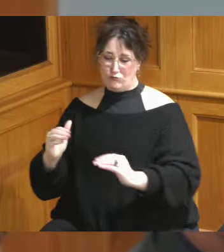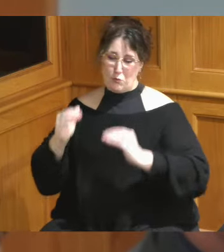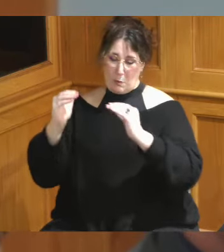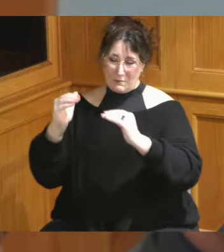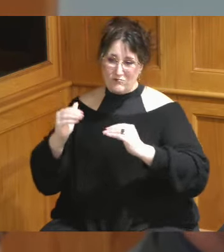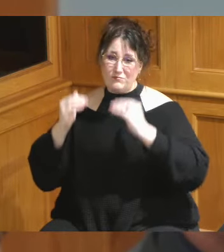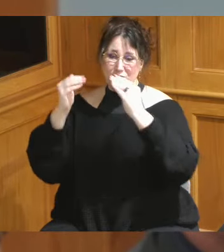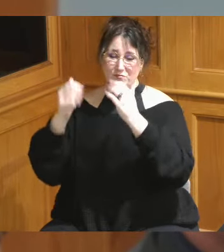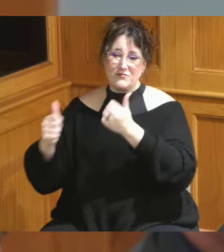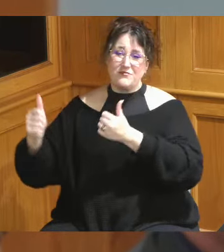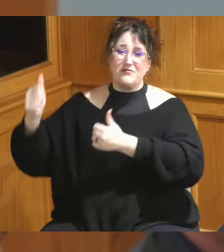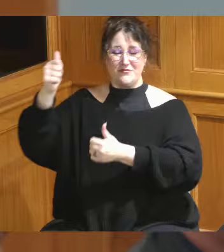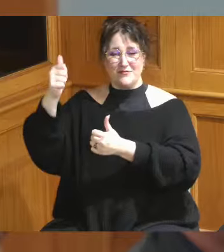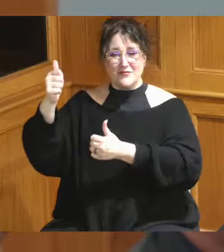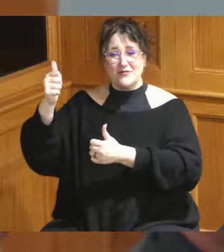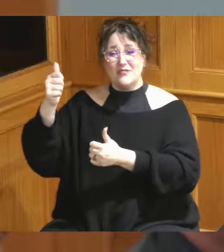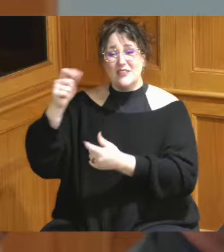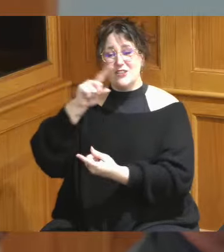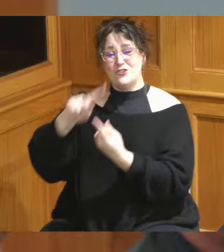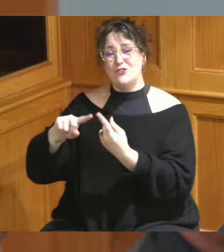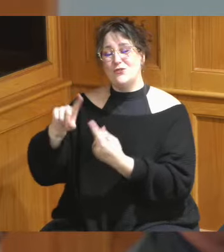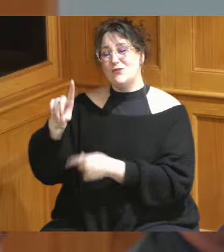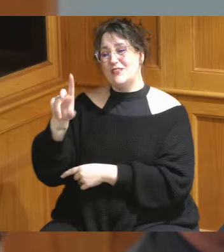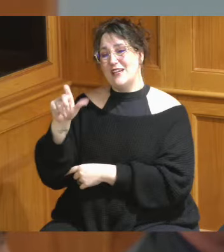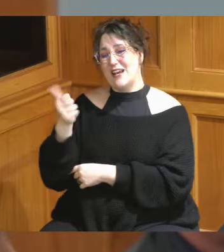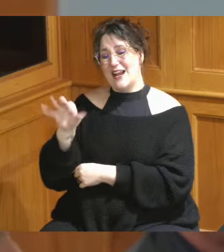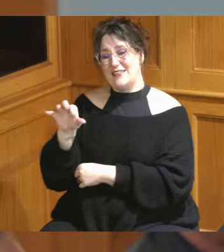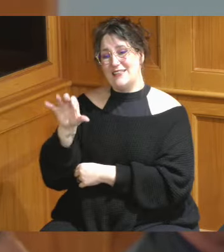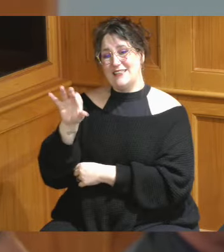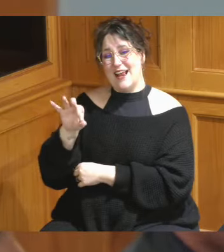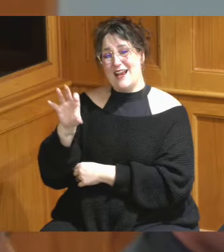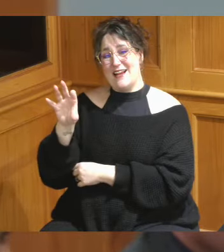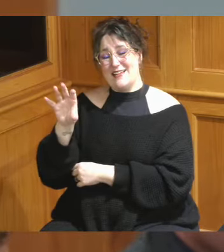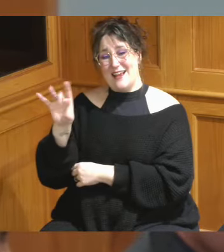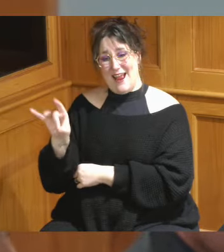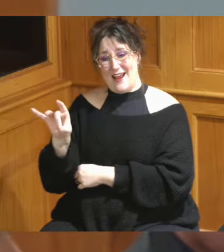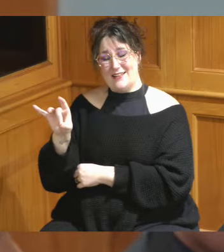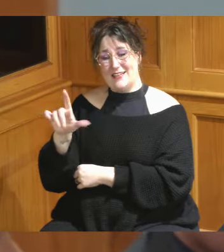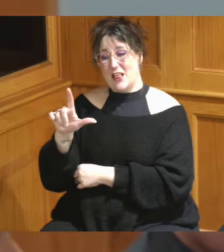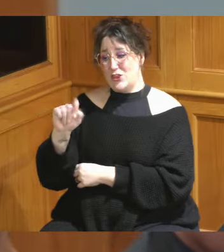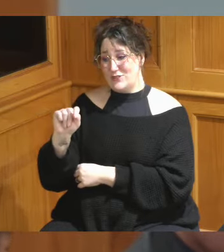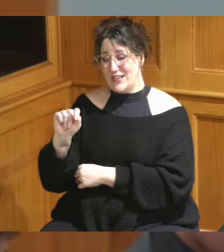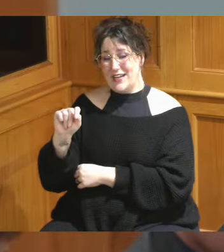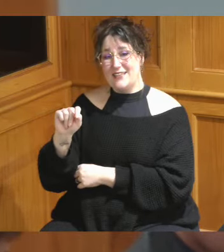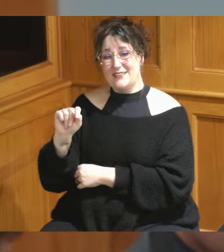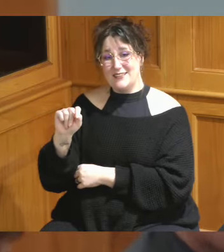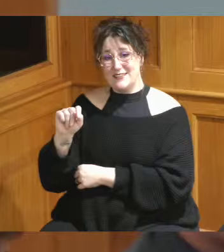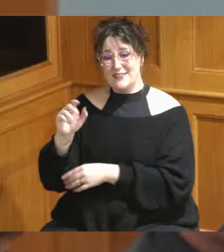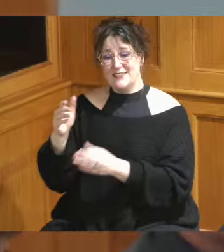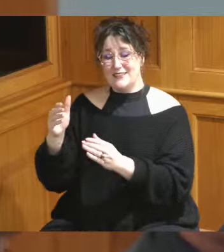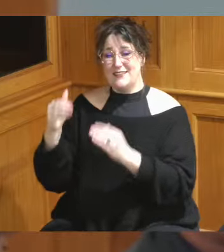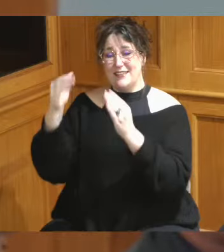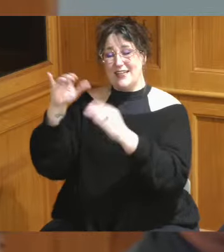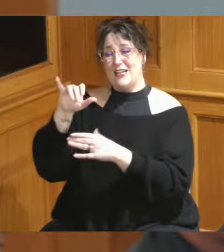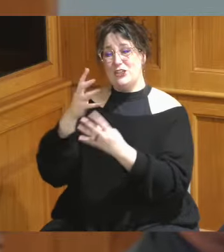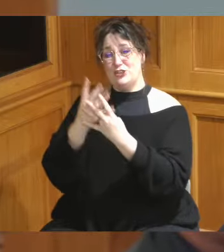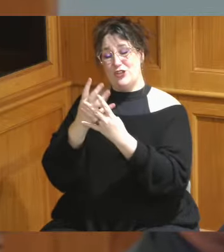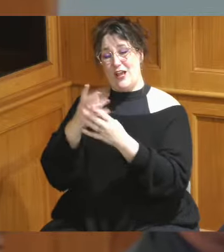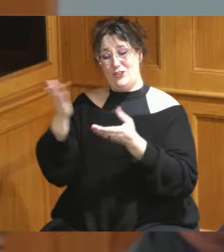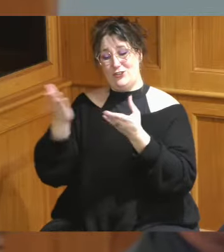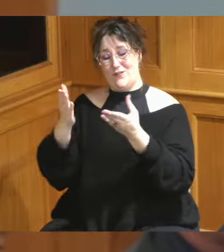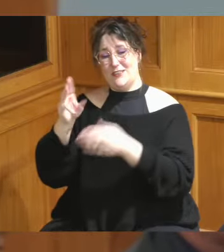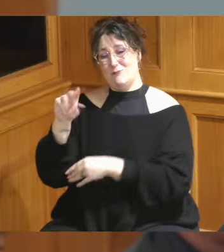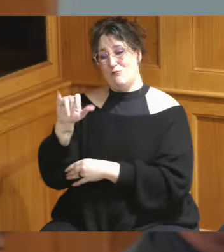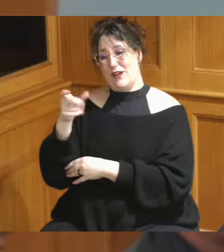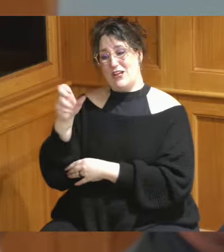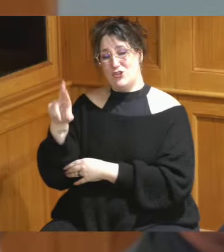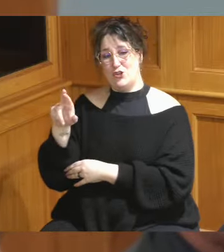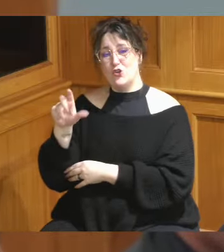services sergeant in 1998, lieutenant in 2008, and jail services major in 2021. And whereas as a